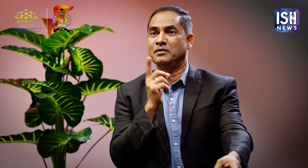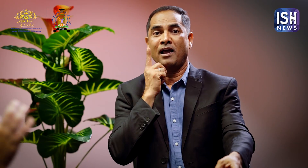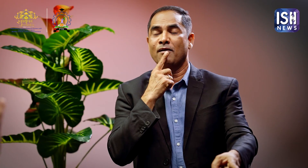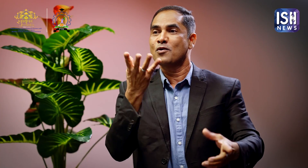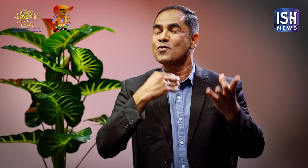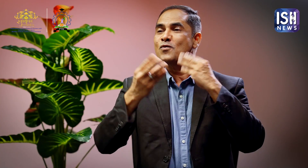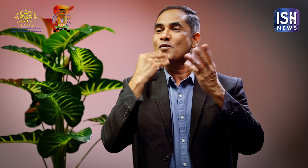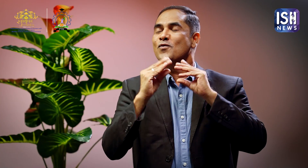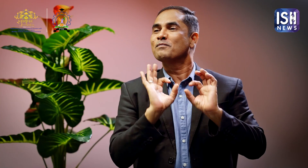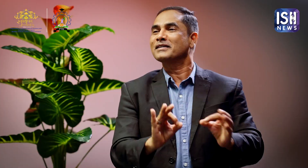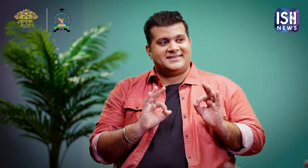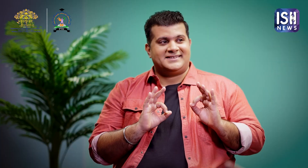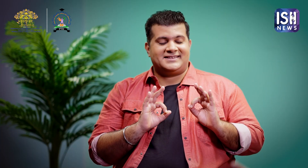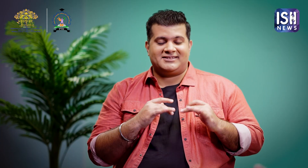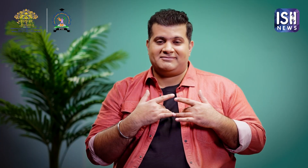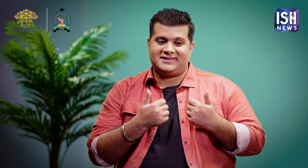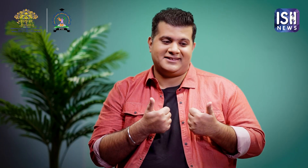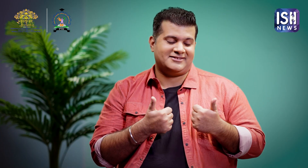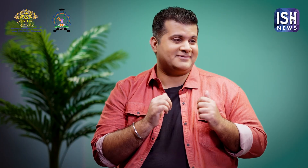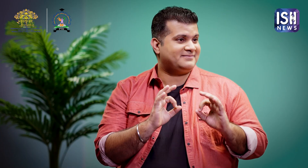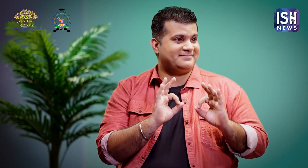and they learned very quickly. I felt good knowing about this.